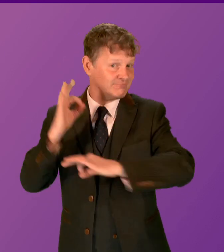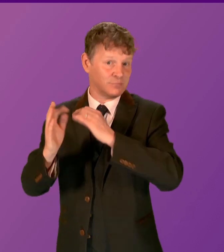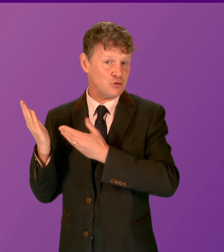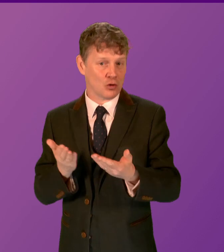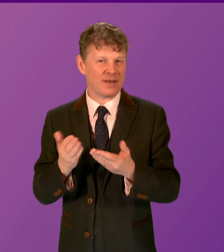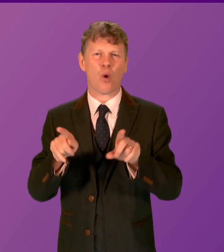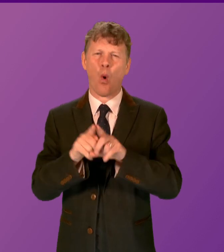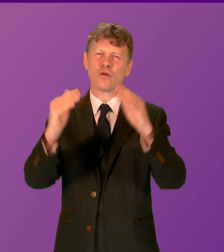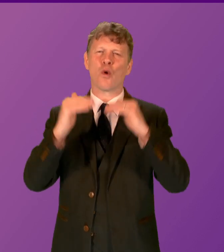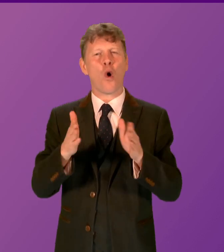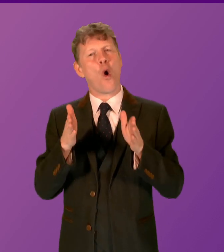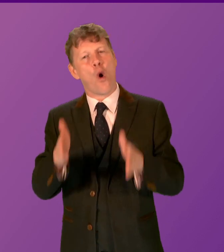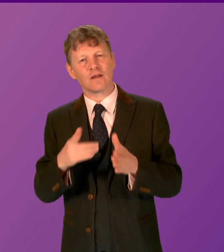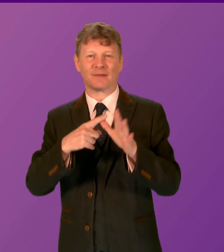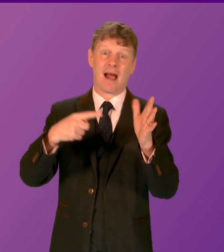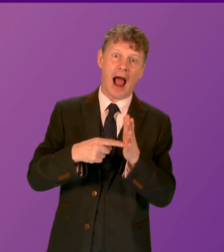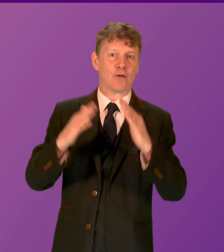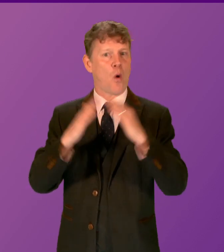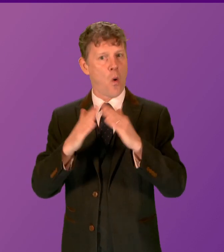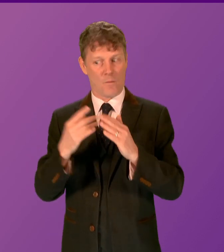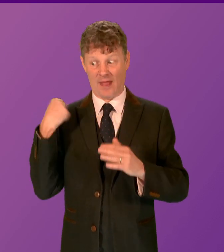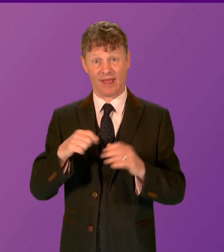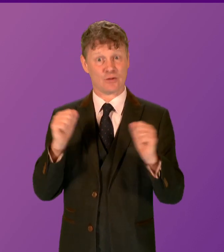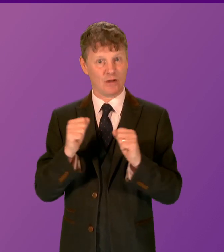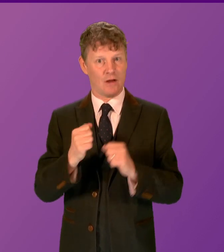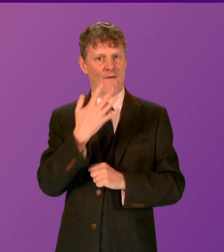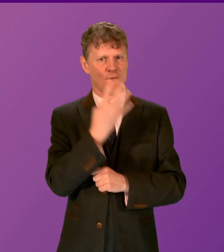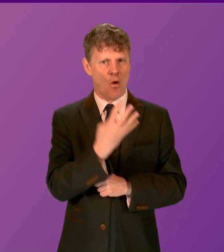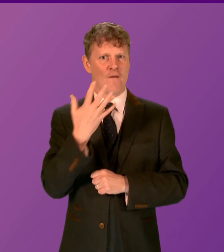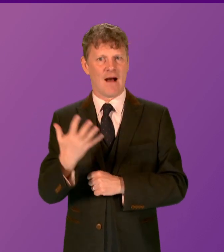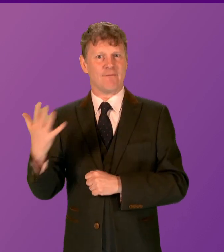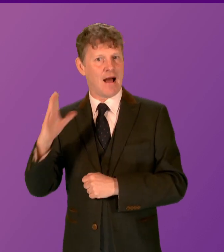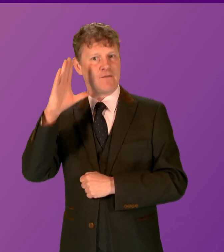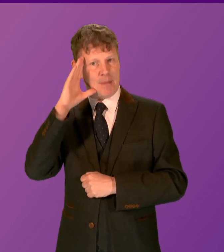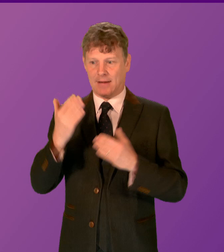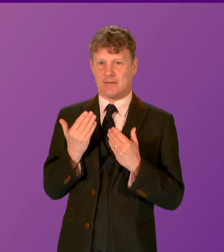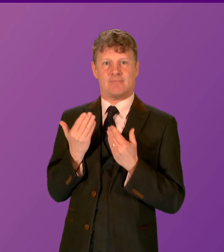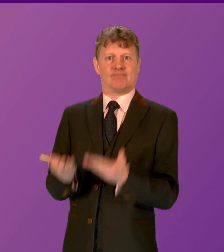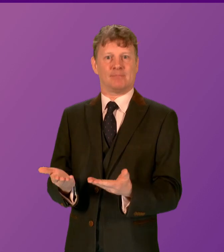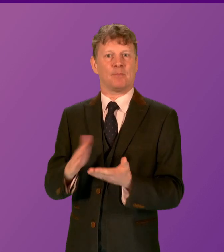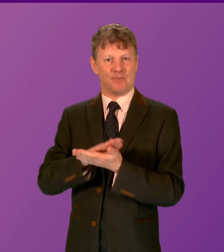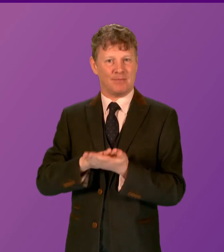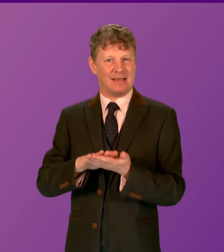Leading into this winter, we provided 455 beds to enable more people to get treatment from home.